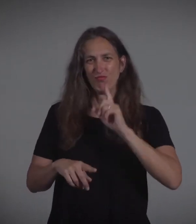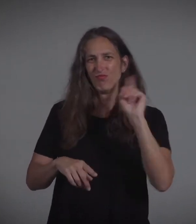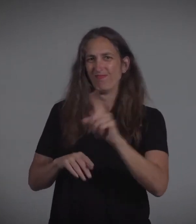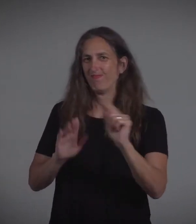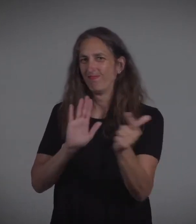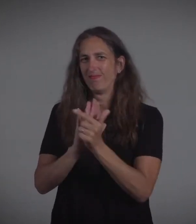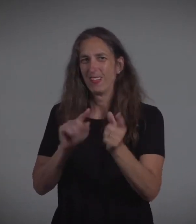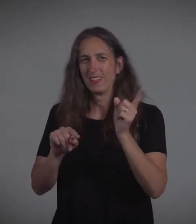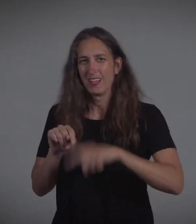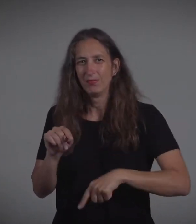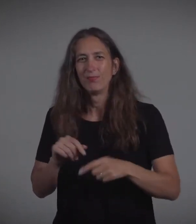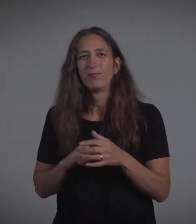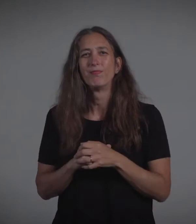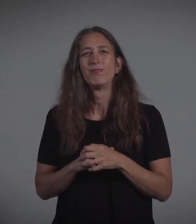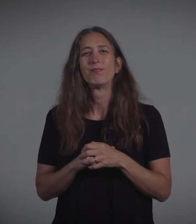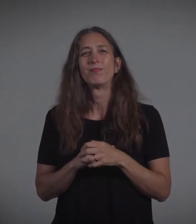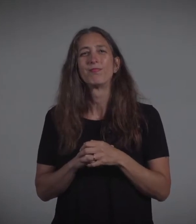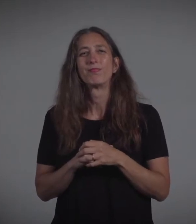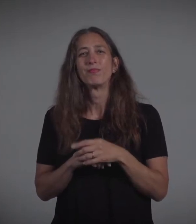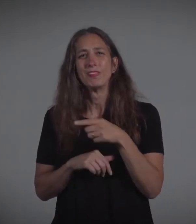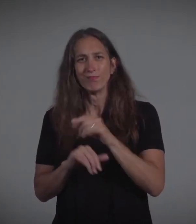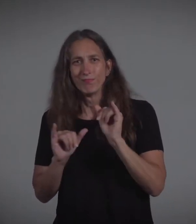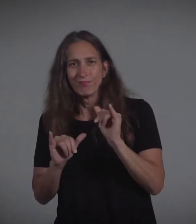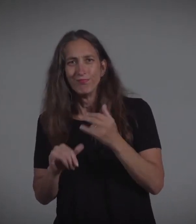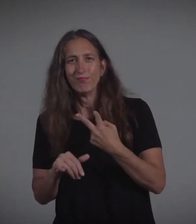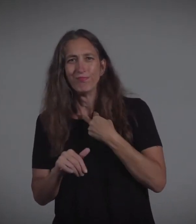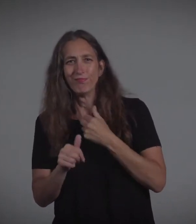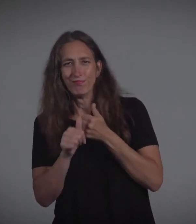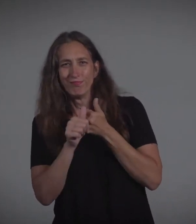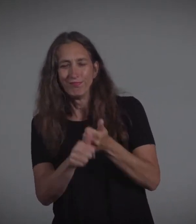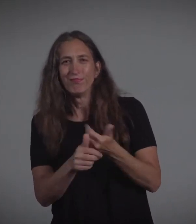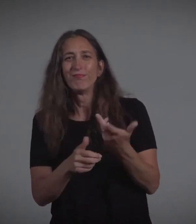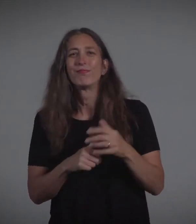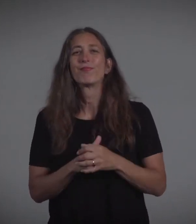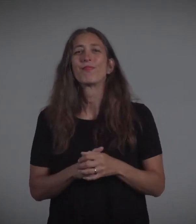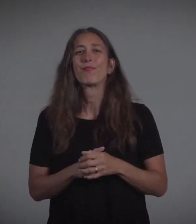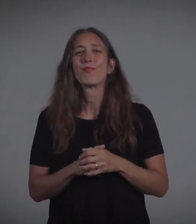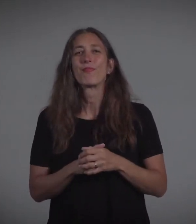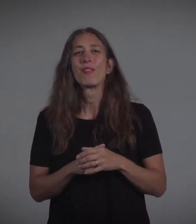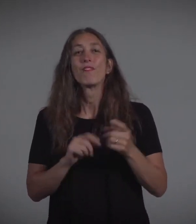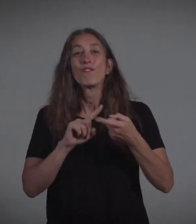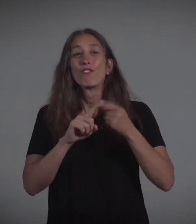And they can't see friends any more. The abuser keeps their partner under their control.